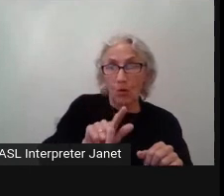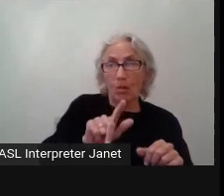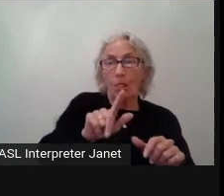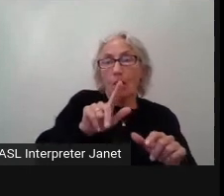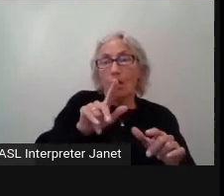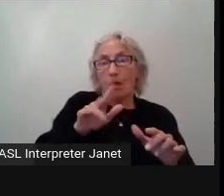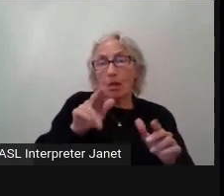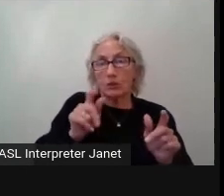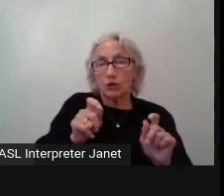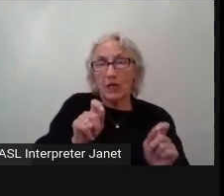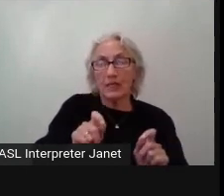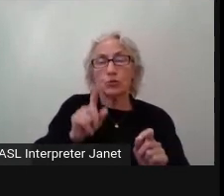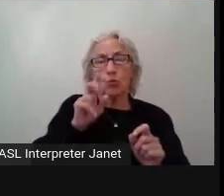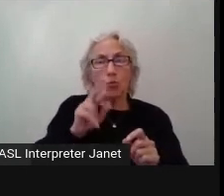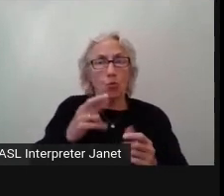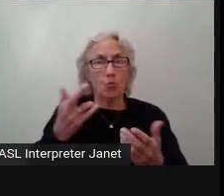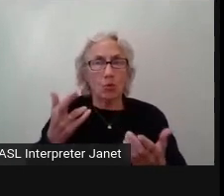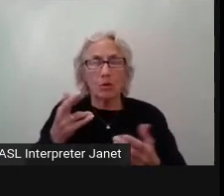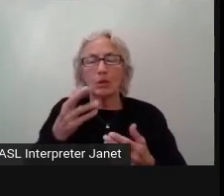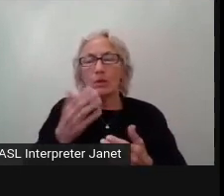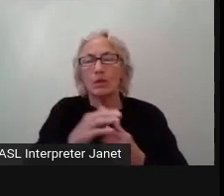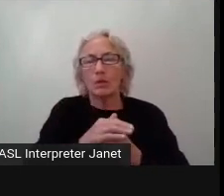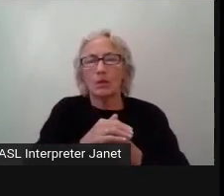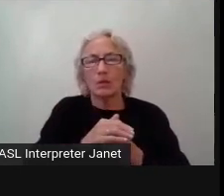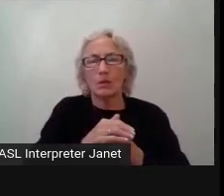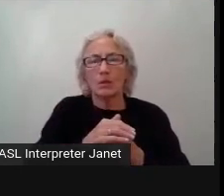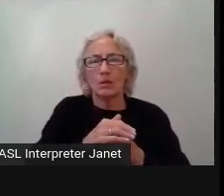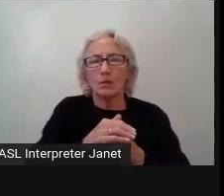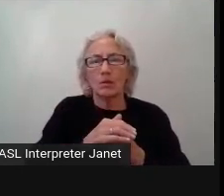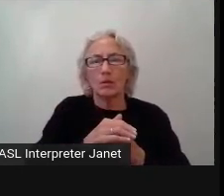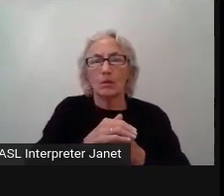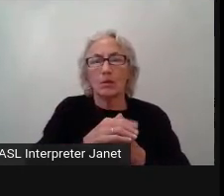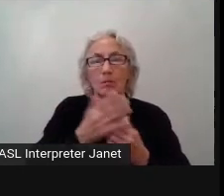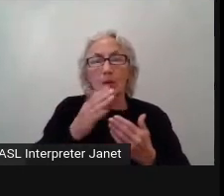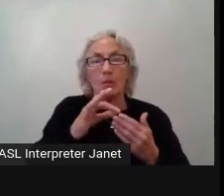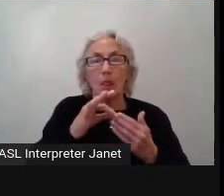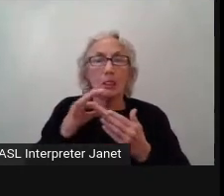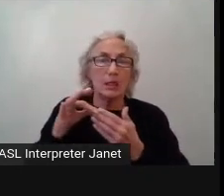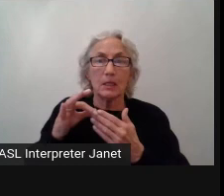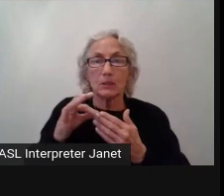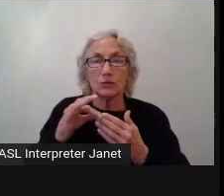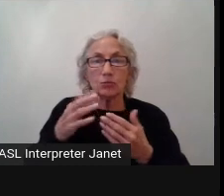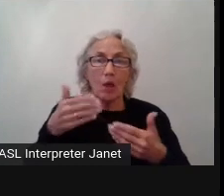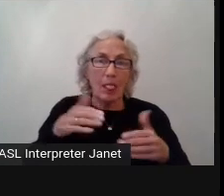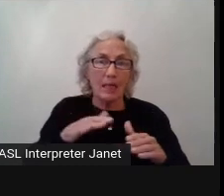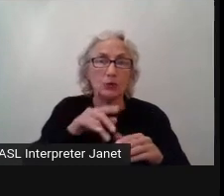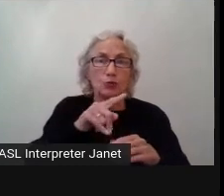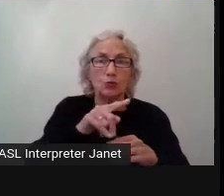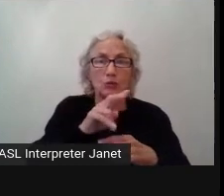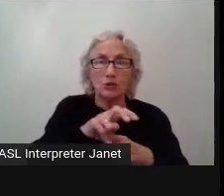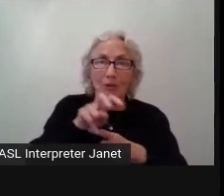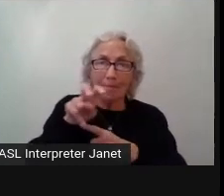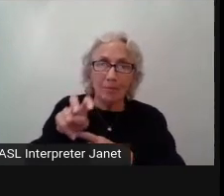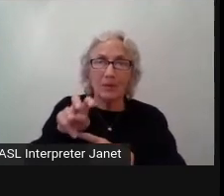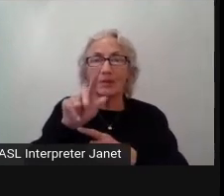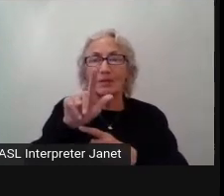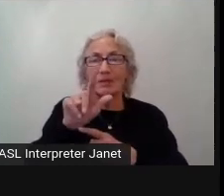your landmarks, and allows you to jump to the landmark you choose.